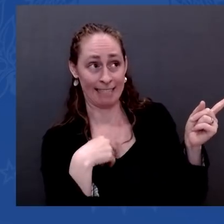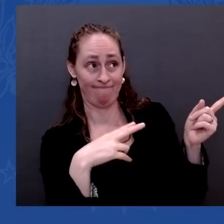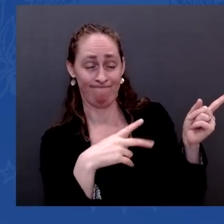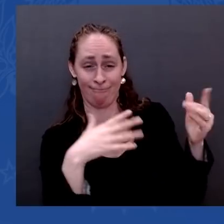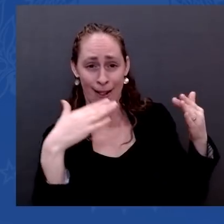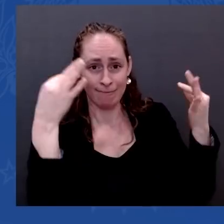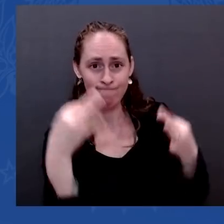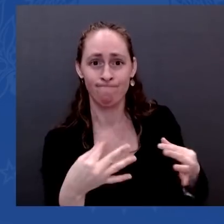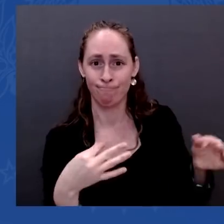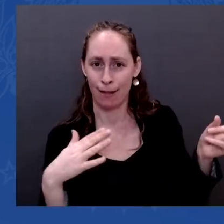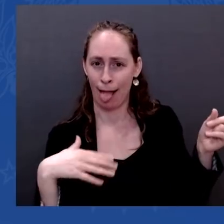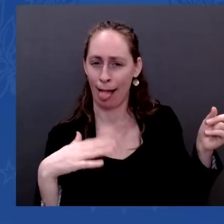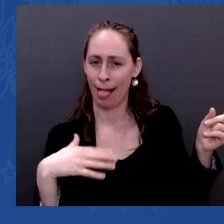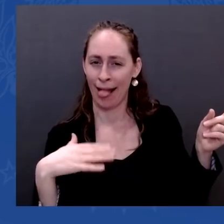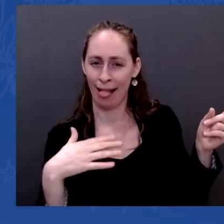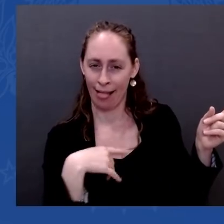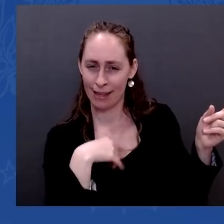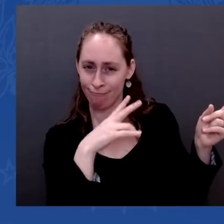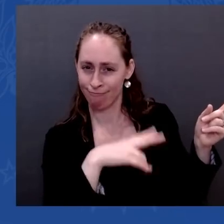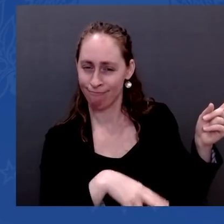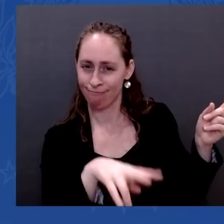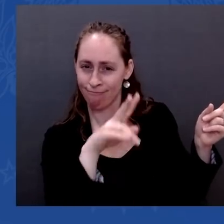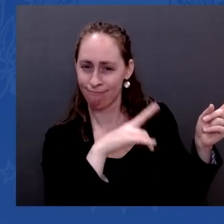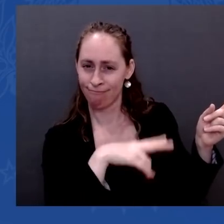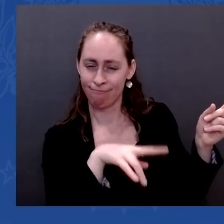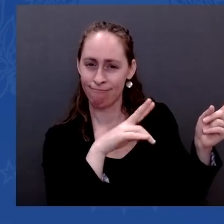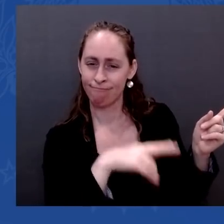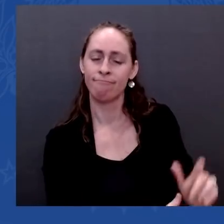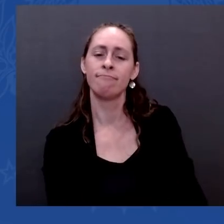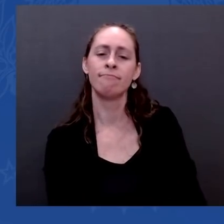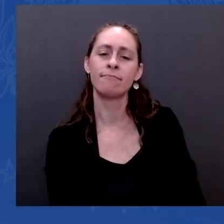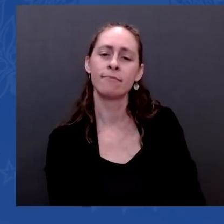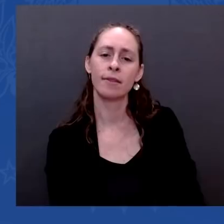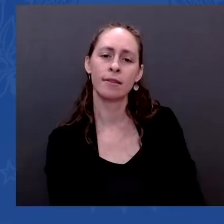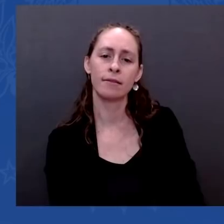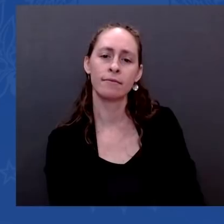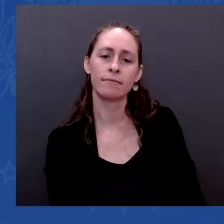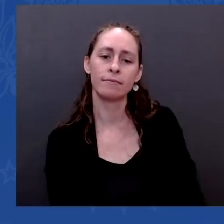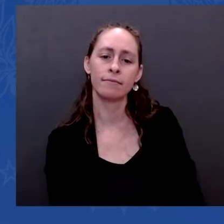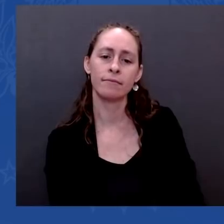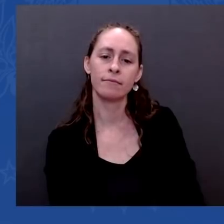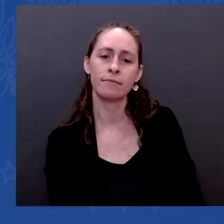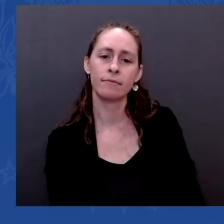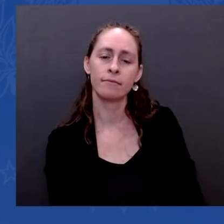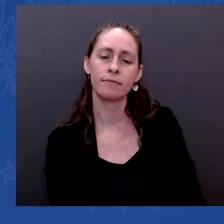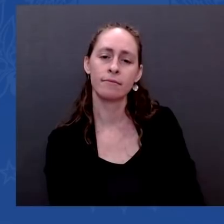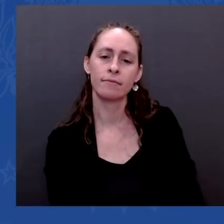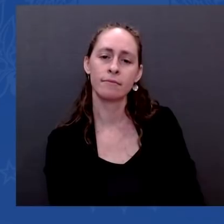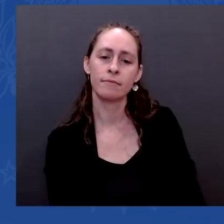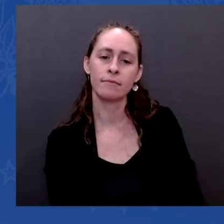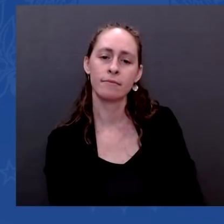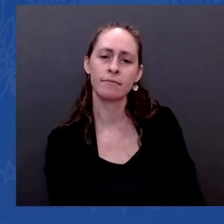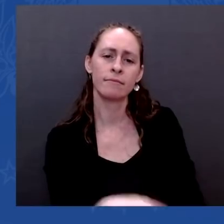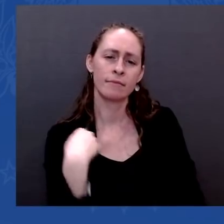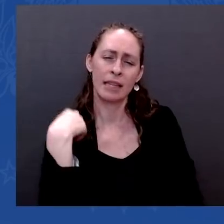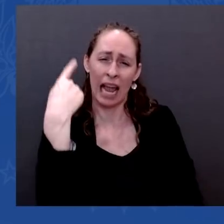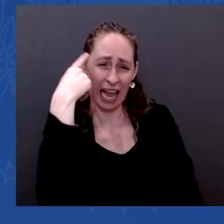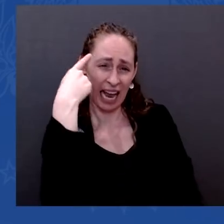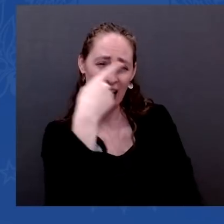that it would be a gigantic mistake for him to move on Ukraine. The impact on Europe and the rest of the world